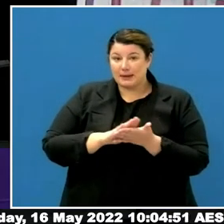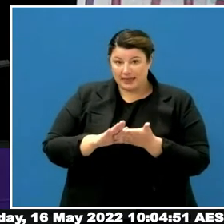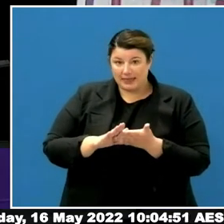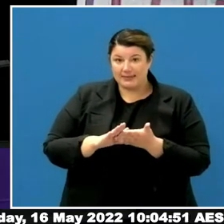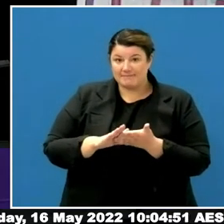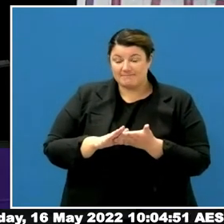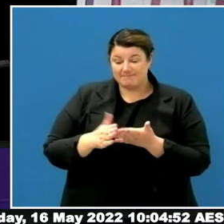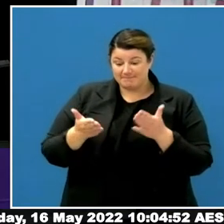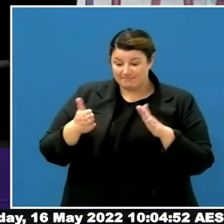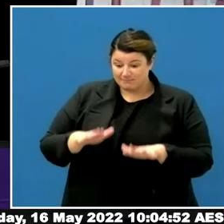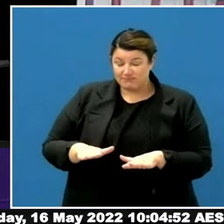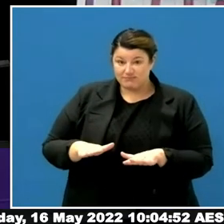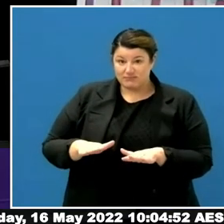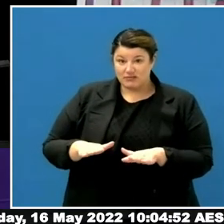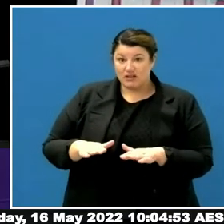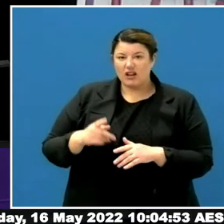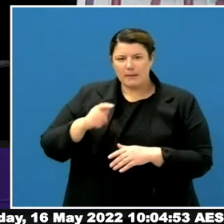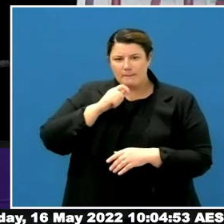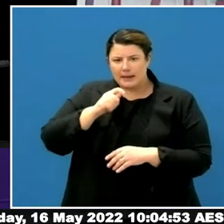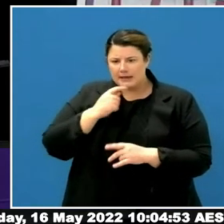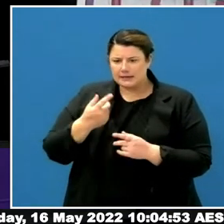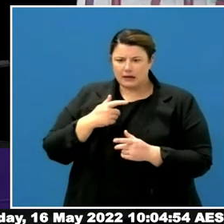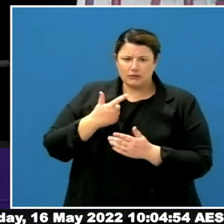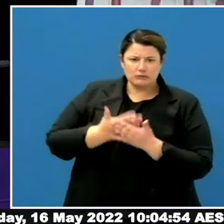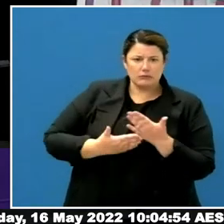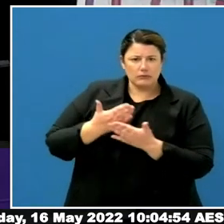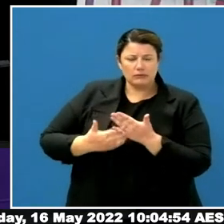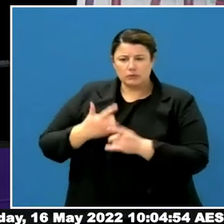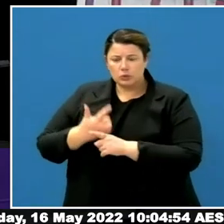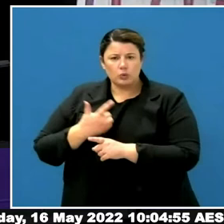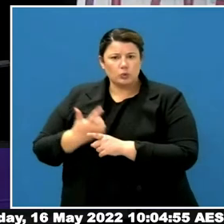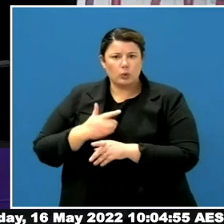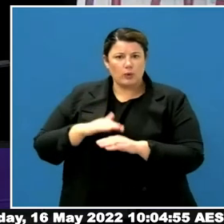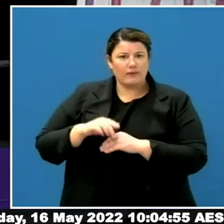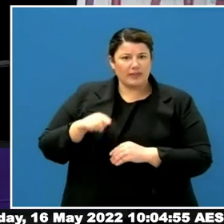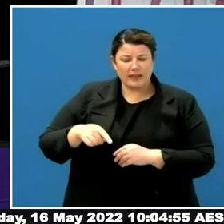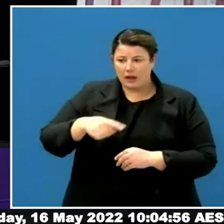received a great deal of public attention and aroused very deep community concern.